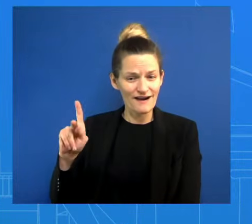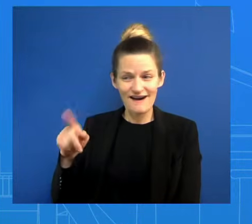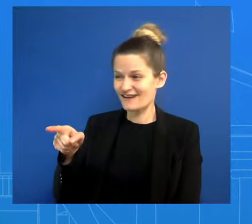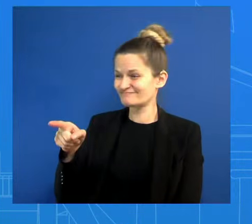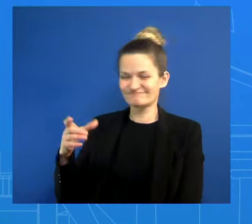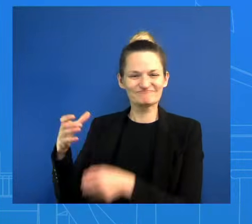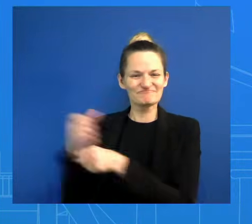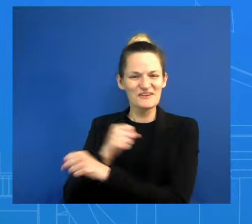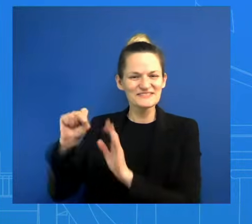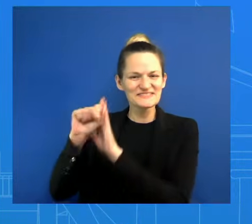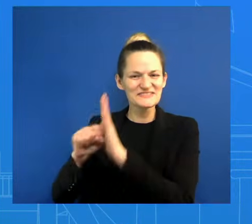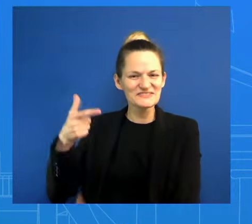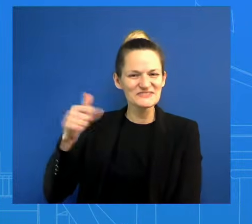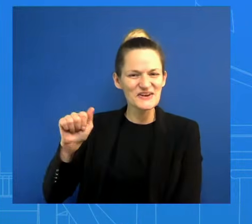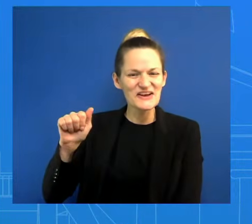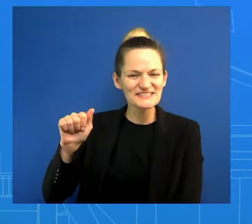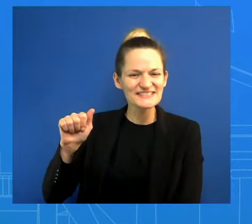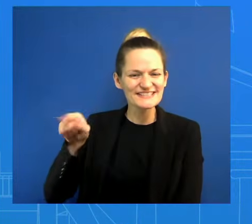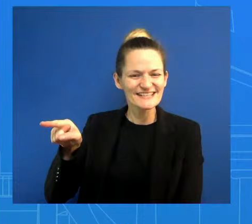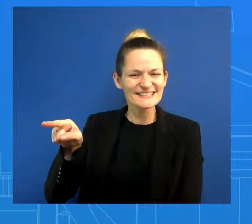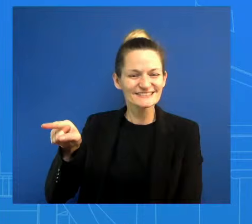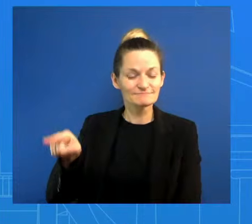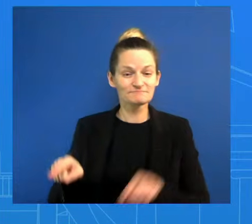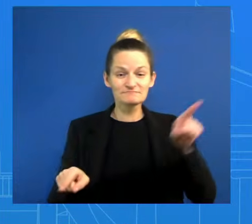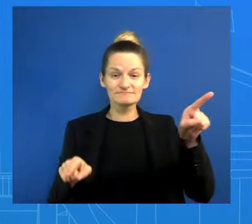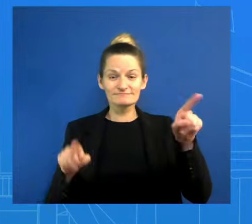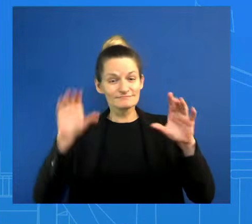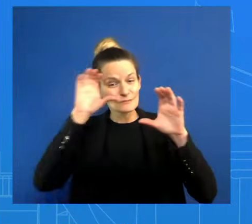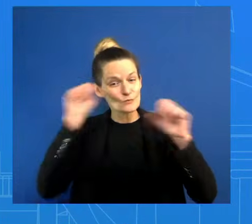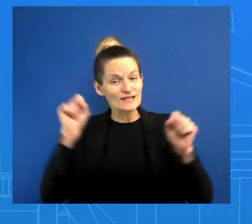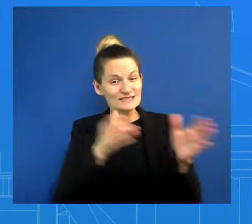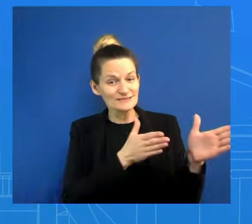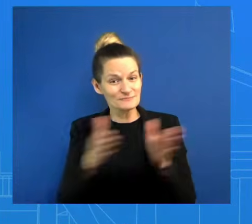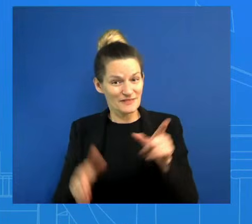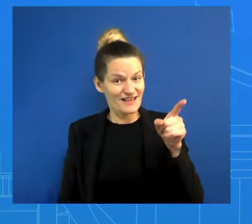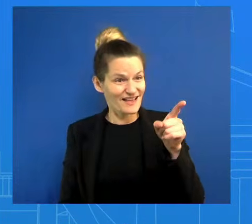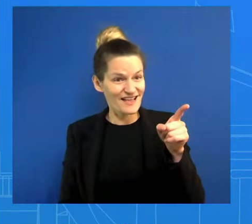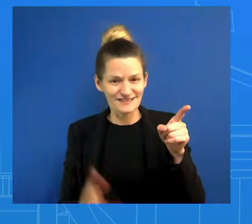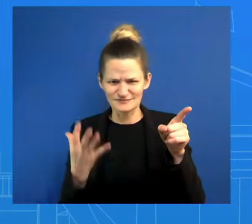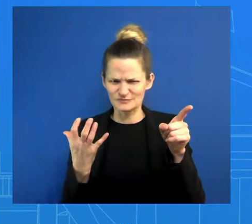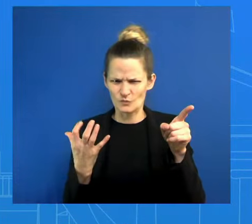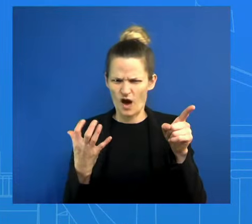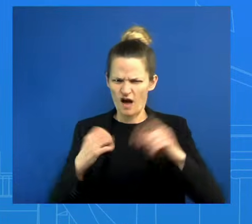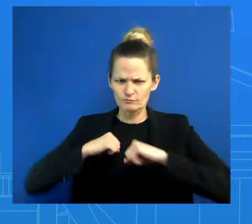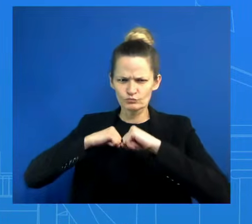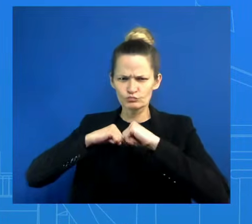and protect a woman's right to make her healthcare decision. The President announced historic relief